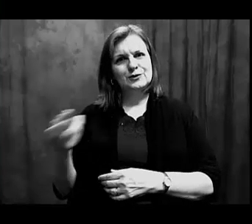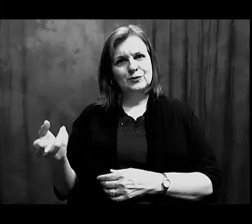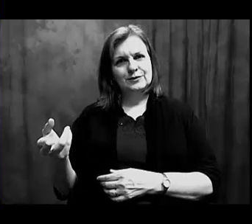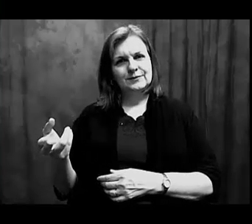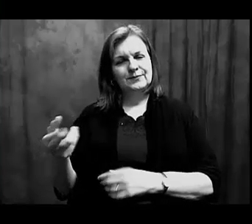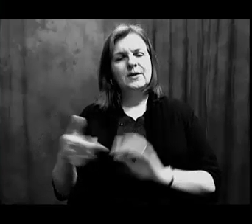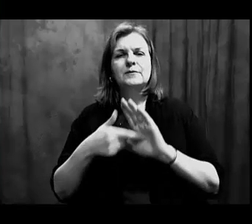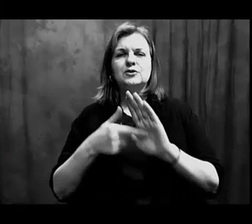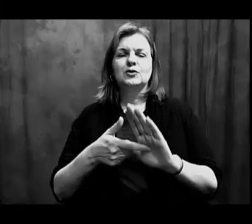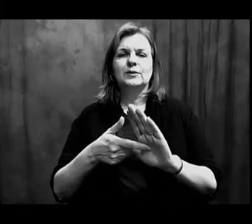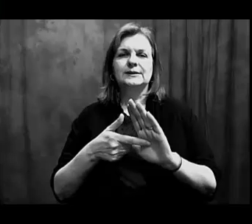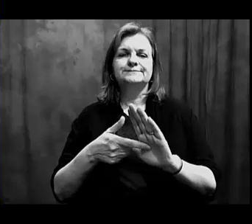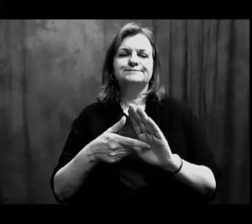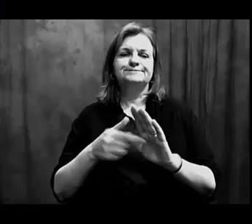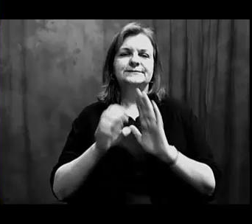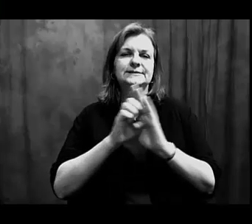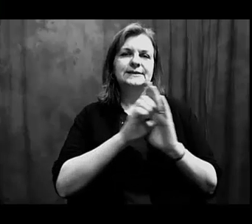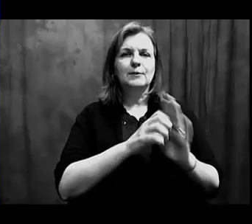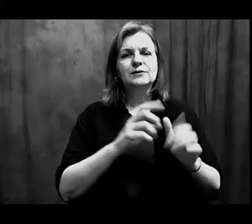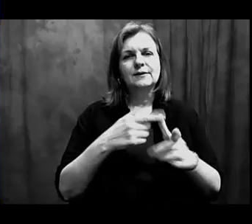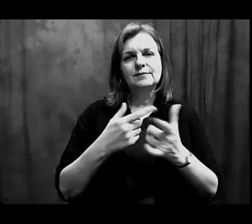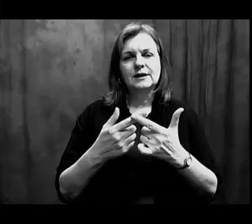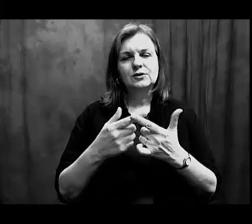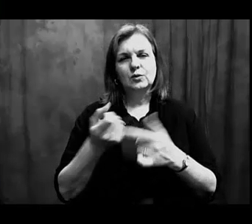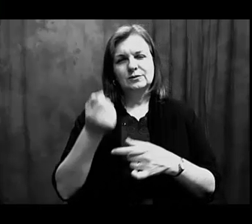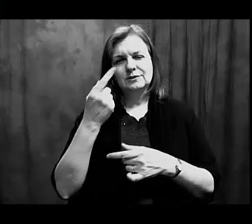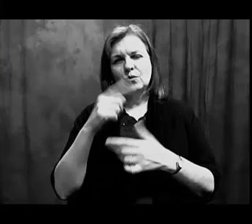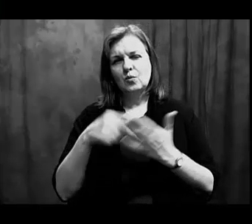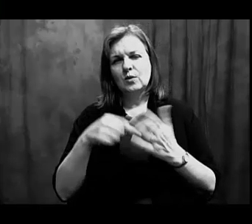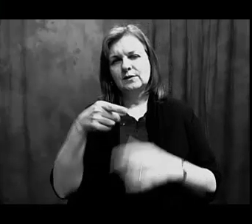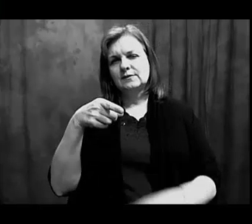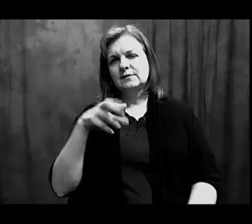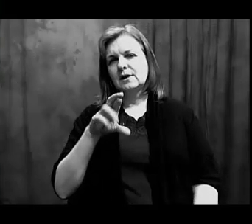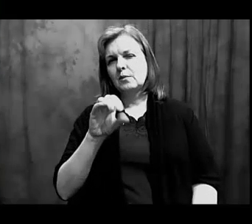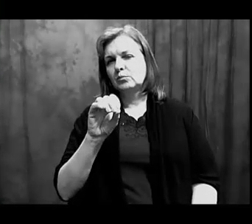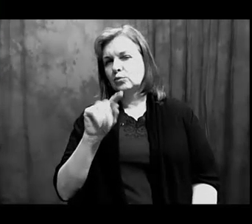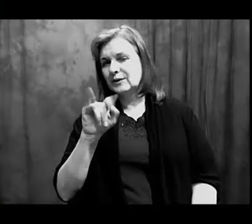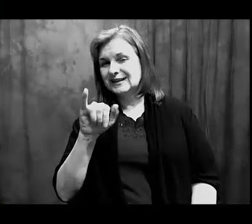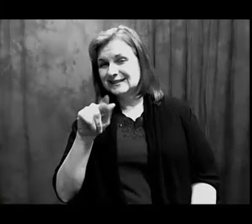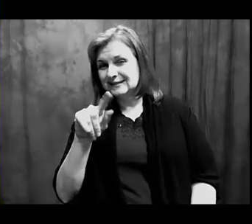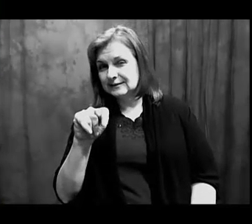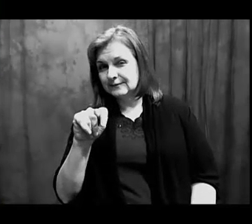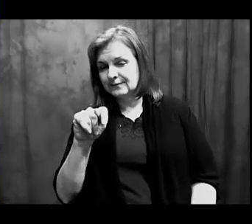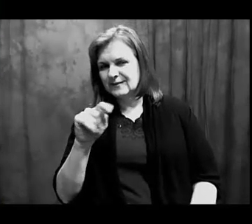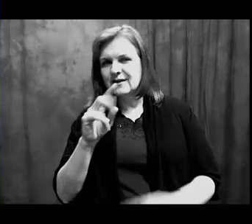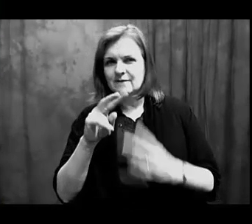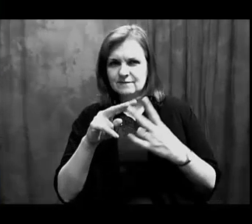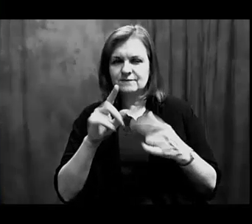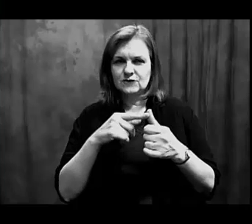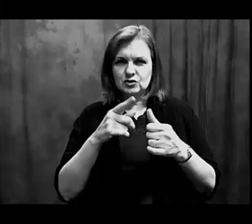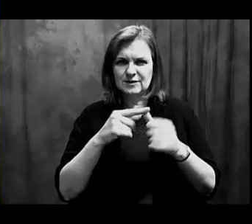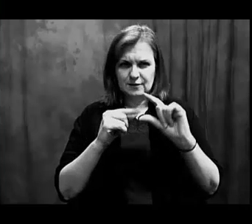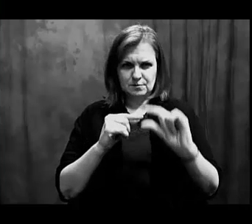let me show you a couple examples and can get into the swing of these protists . They are small there not as small as a bacteria but